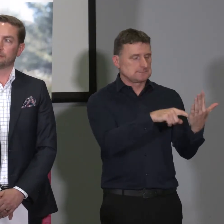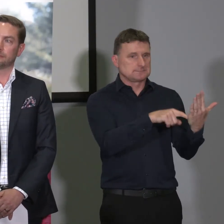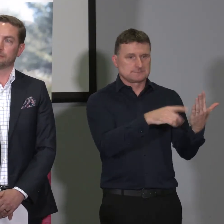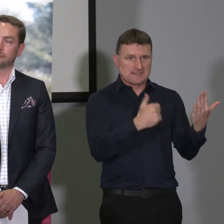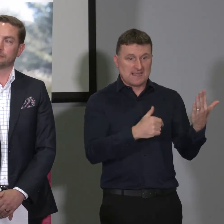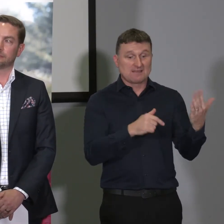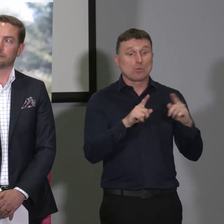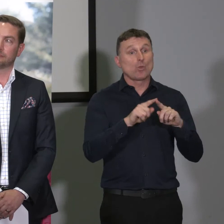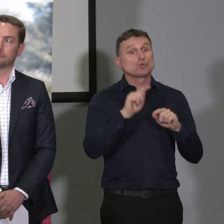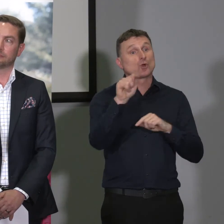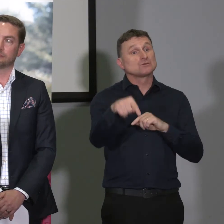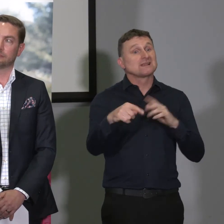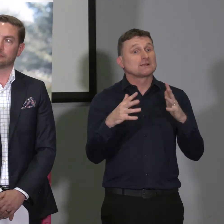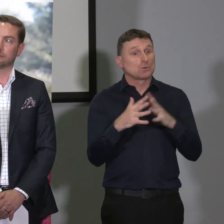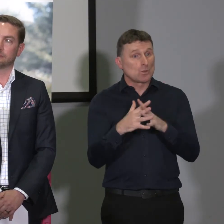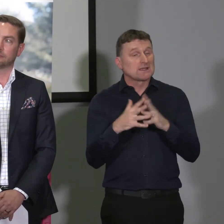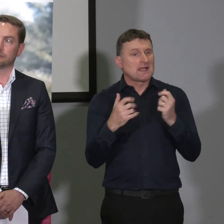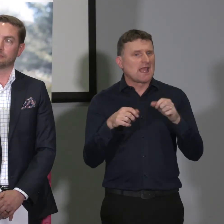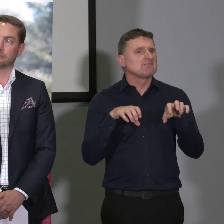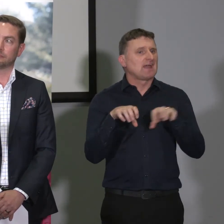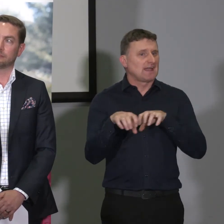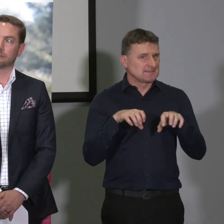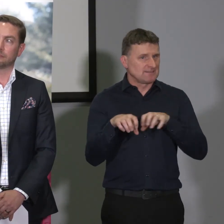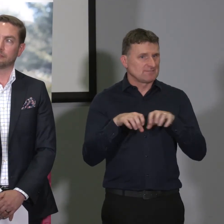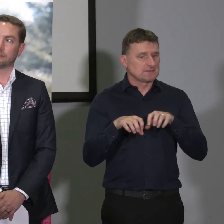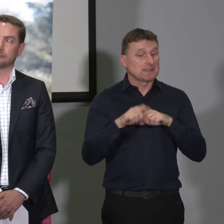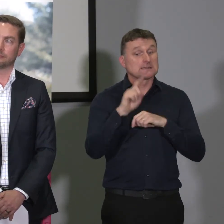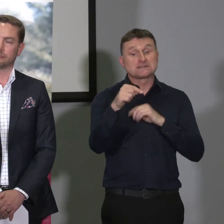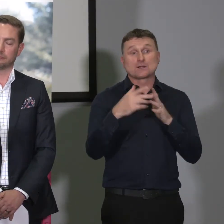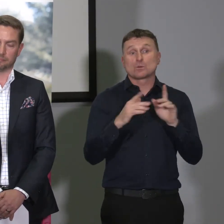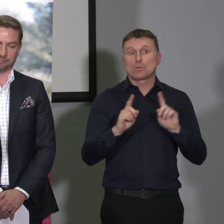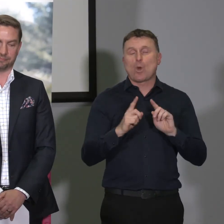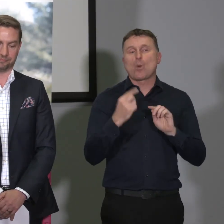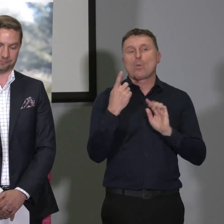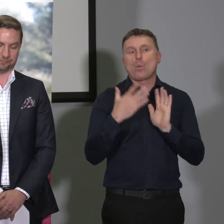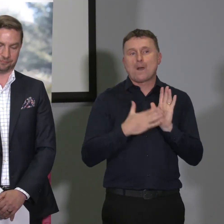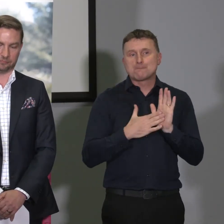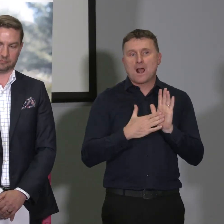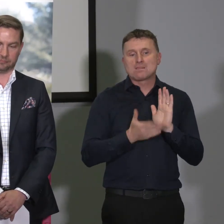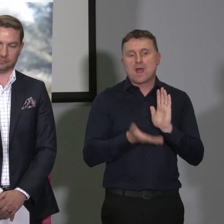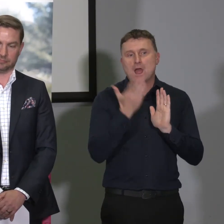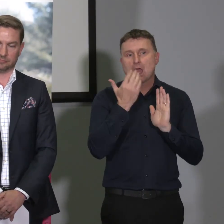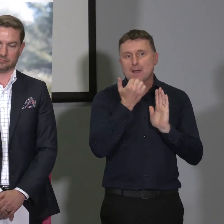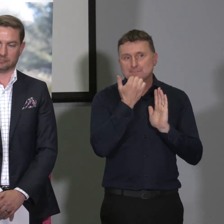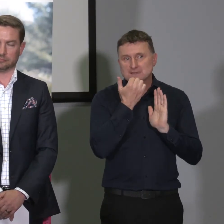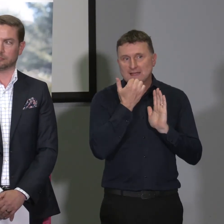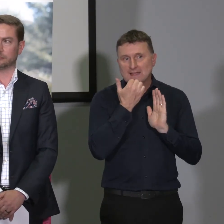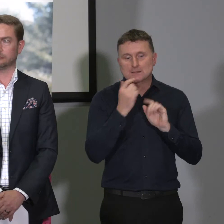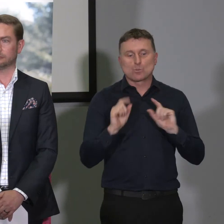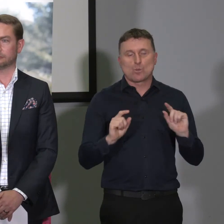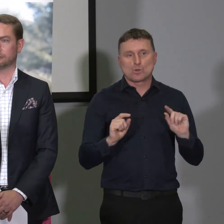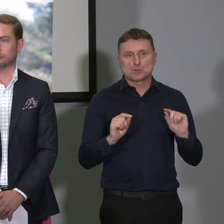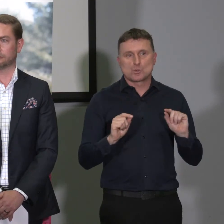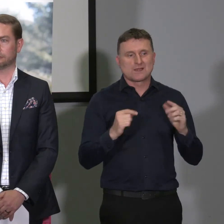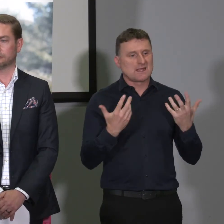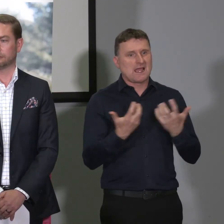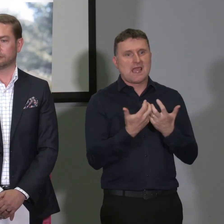aware we have a whole lot of planned activity happening. Next week we will be releasing